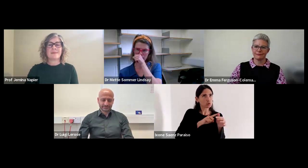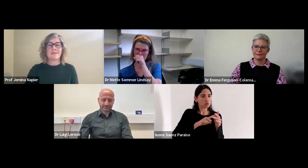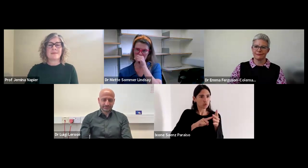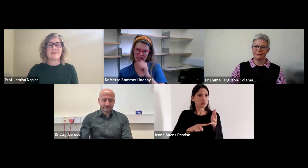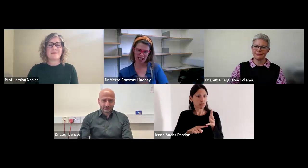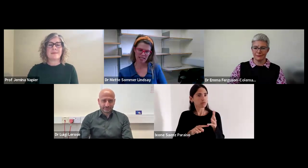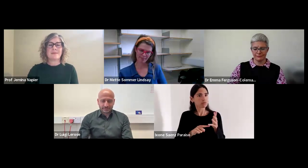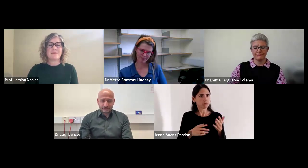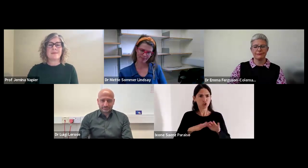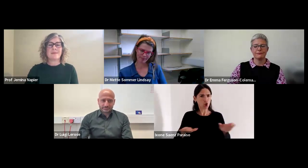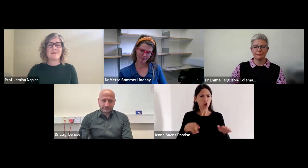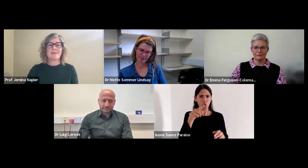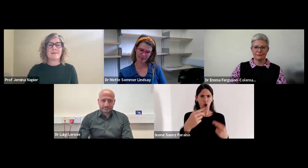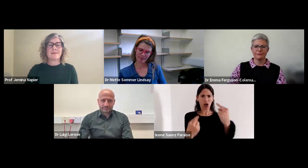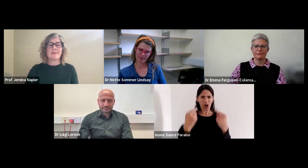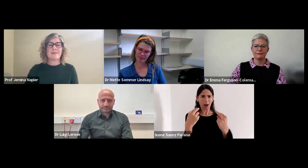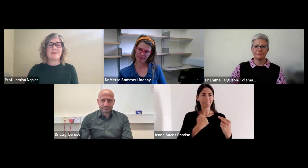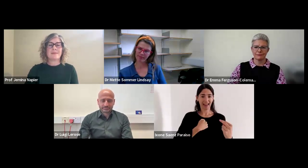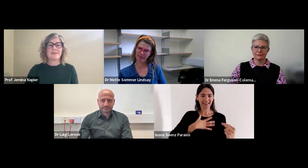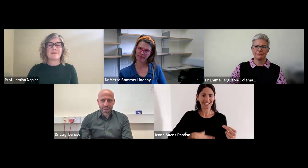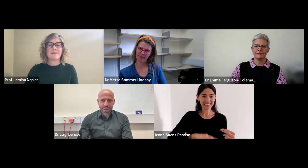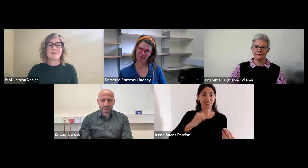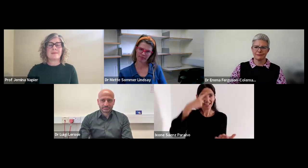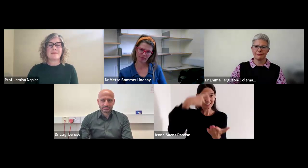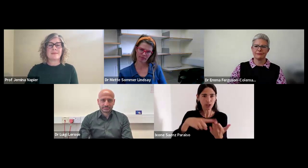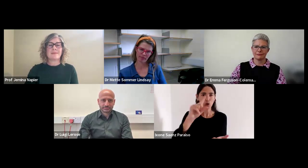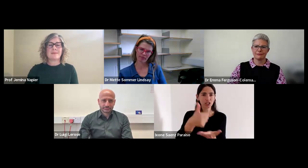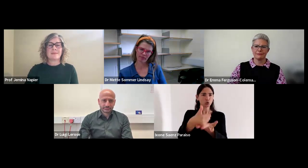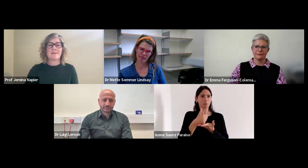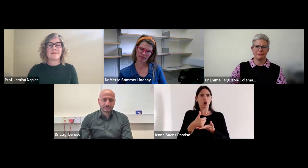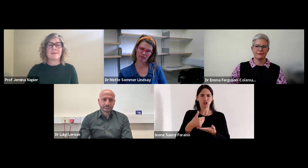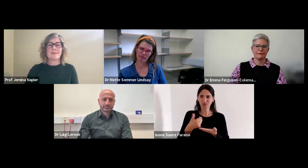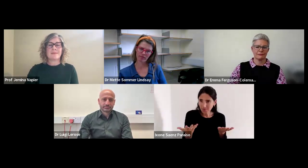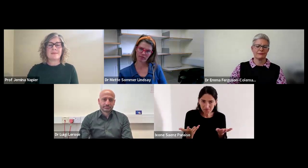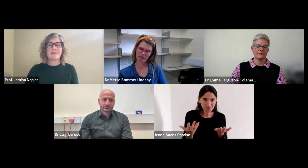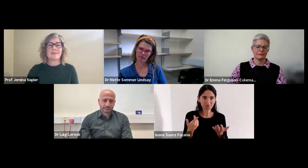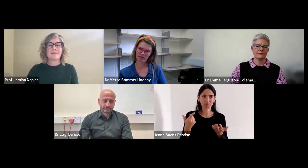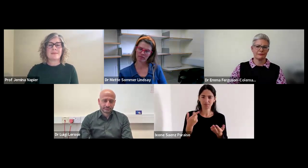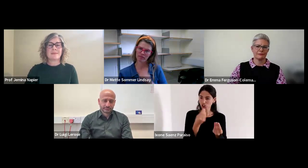receiving should be *my* choice and my decision, not somebody's assessment of my needs, and they're